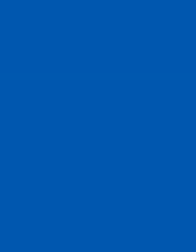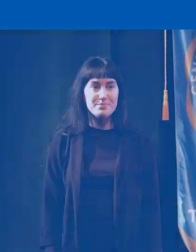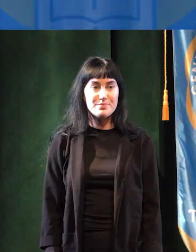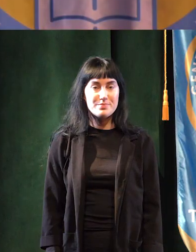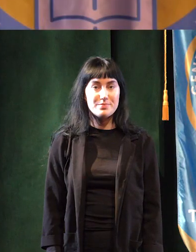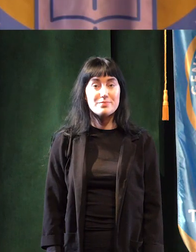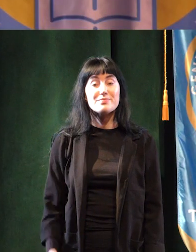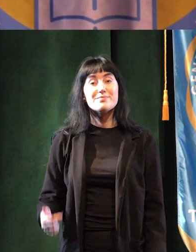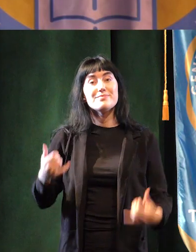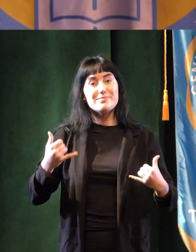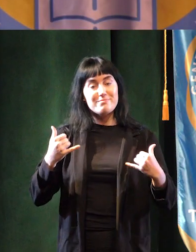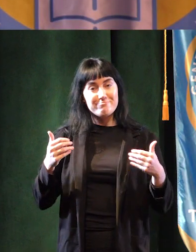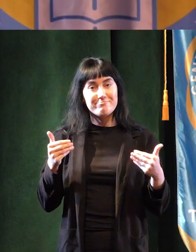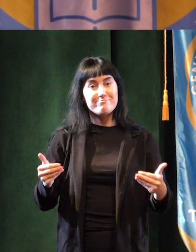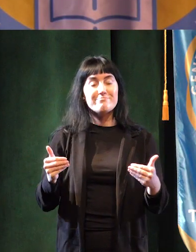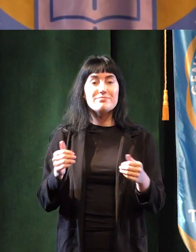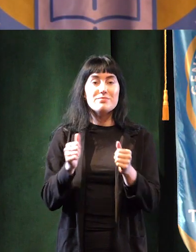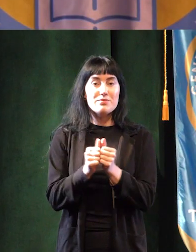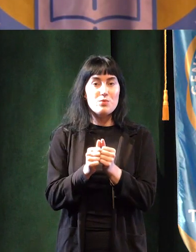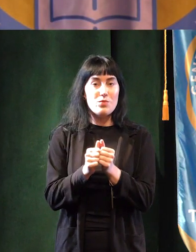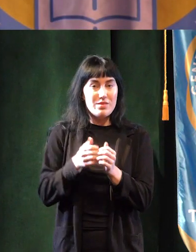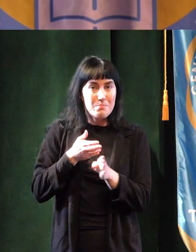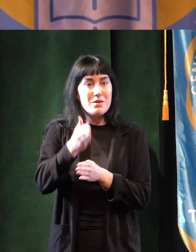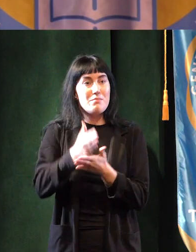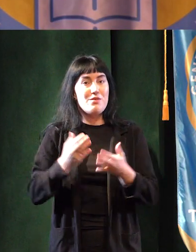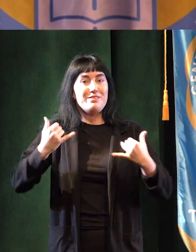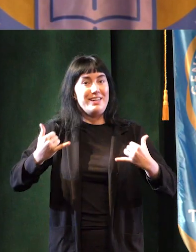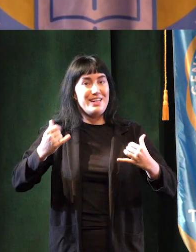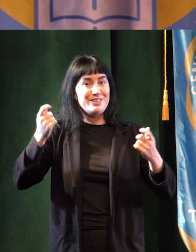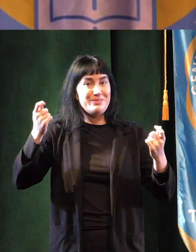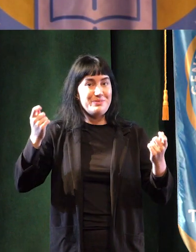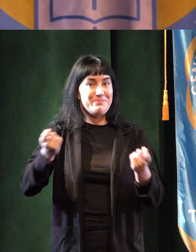we will now move on with the central component of today's commencement the